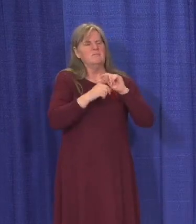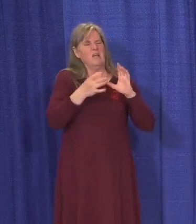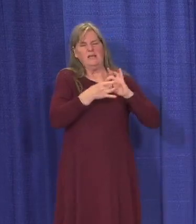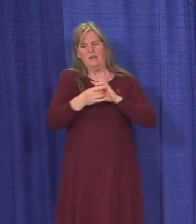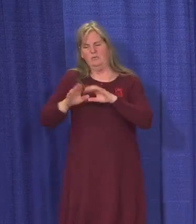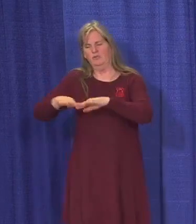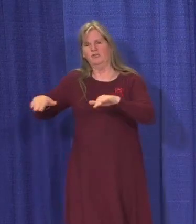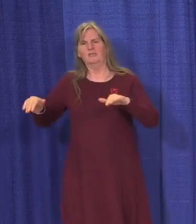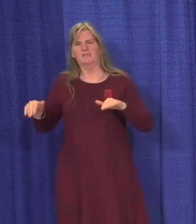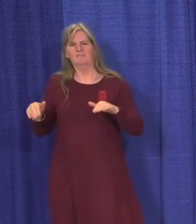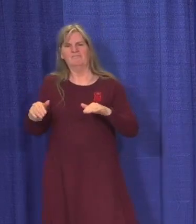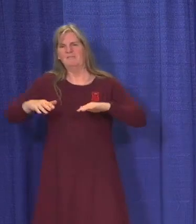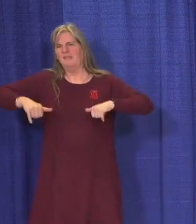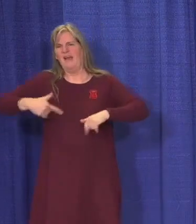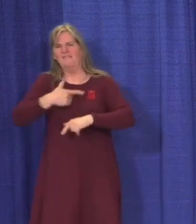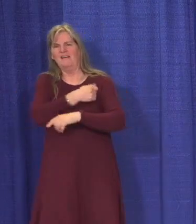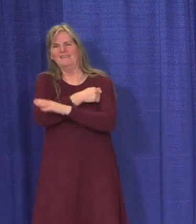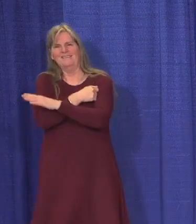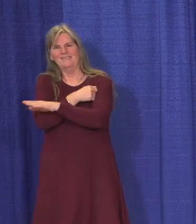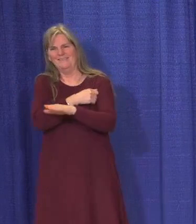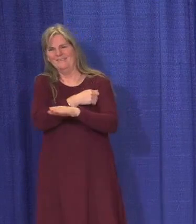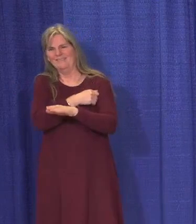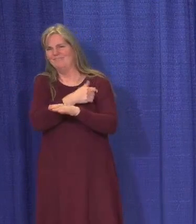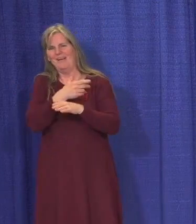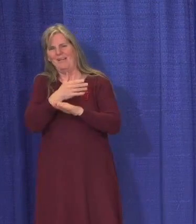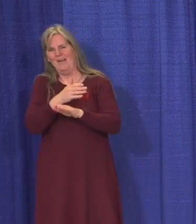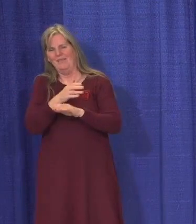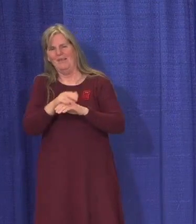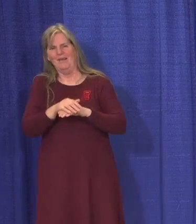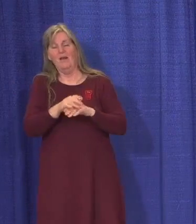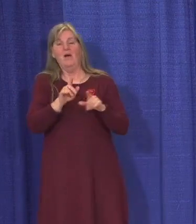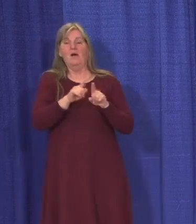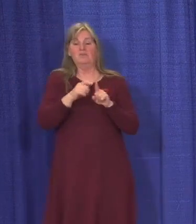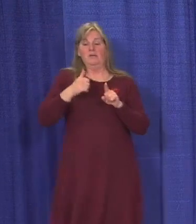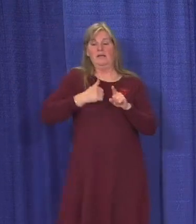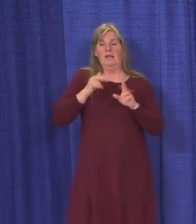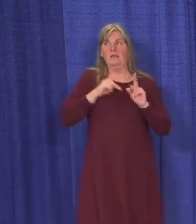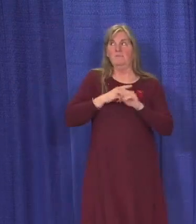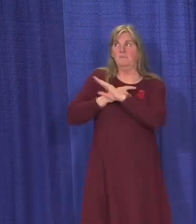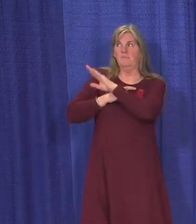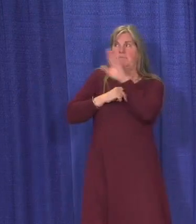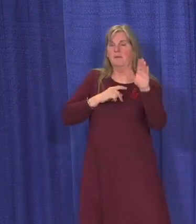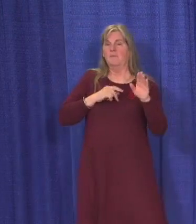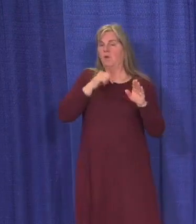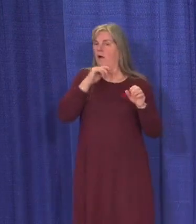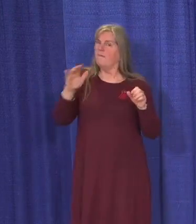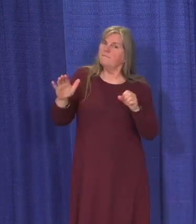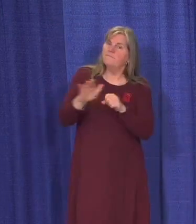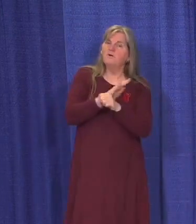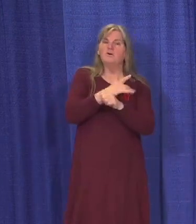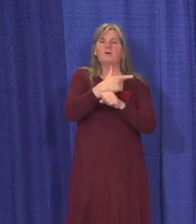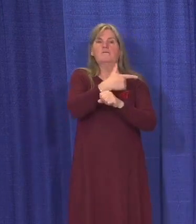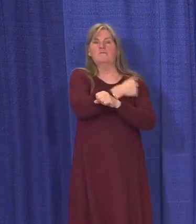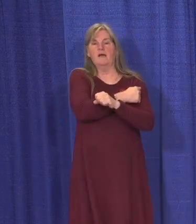self isolate and arrange for testing. Please note this does not yet applied to children who cannot